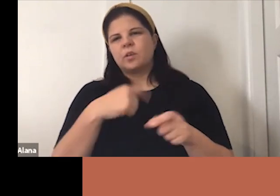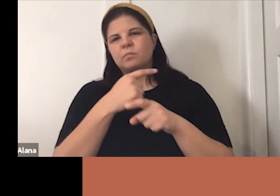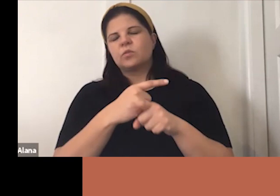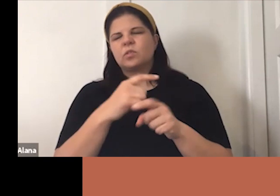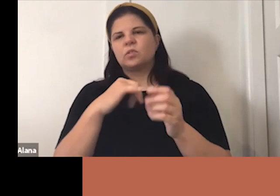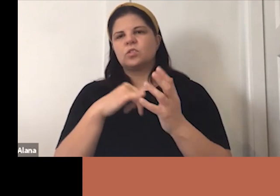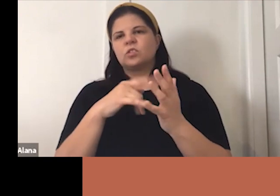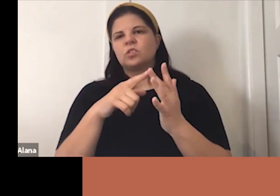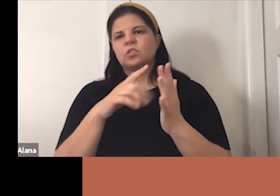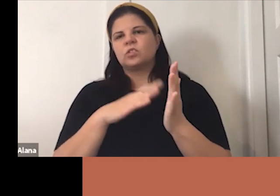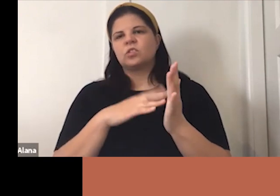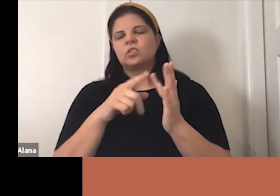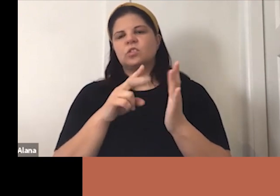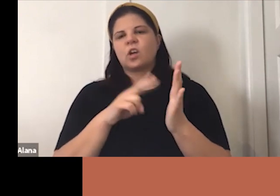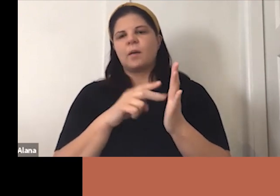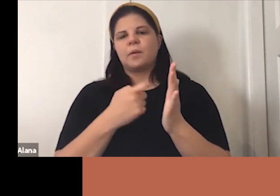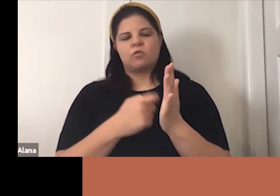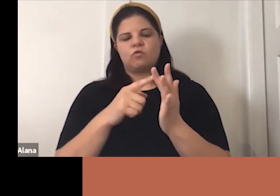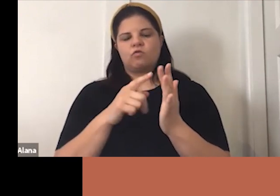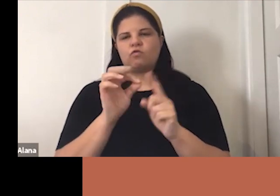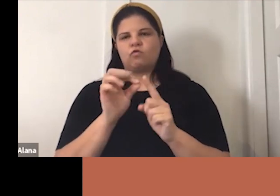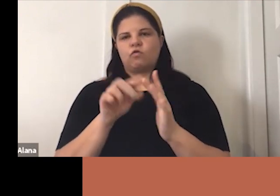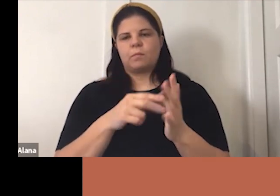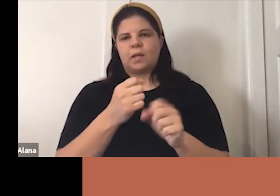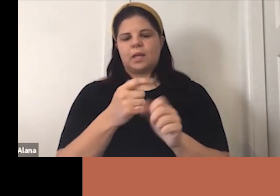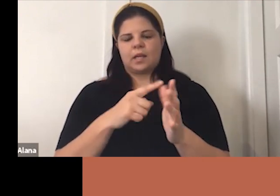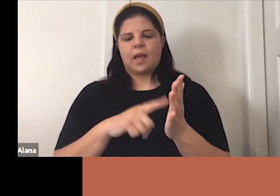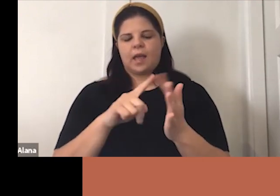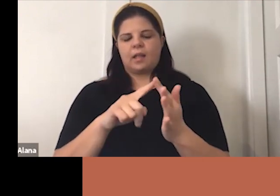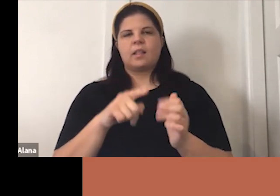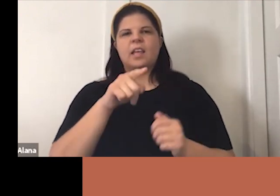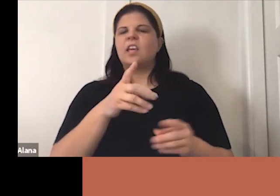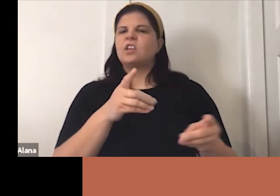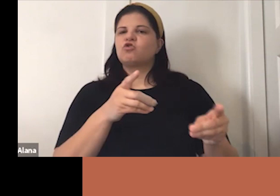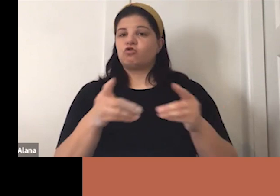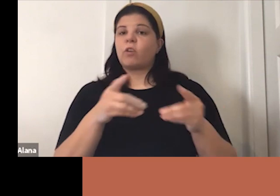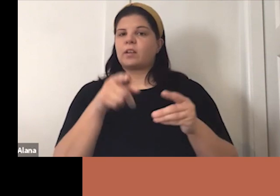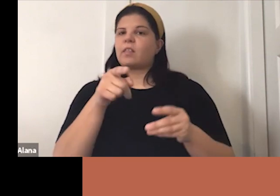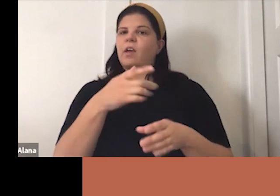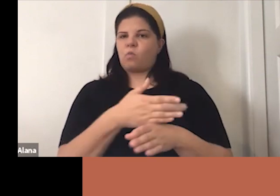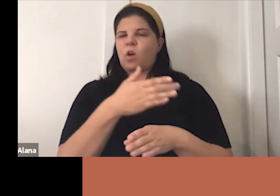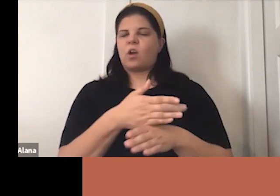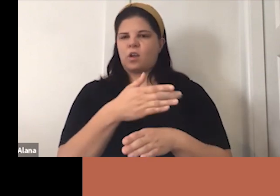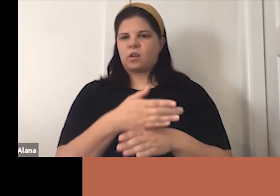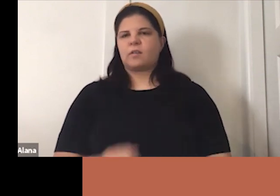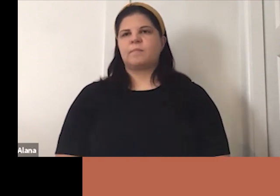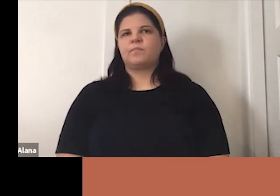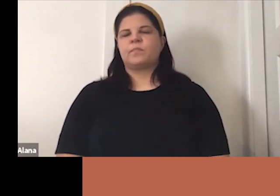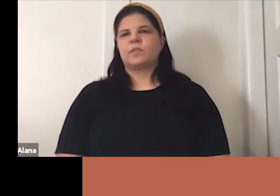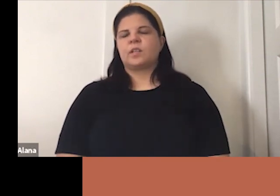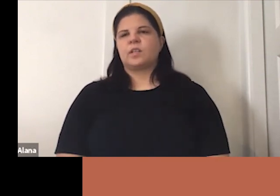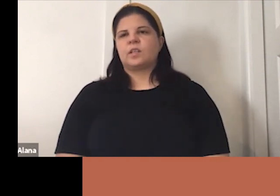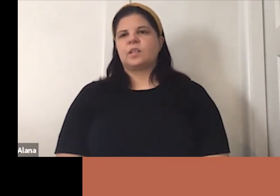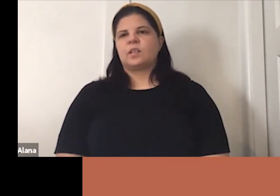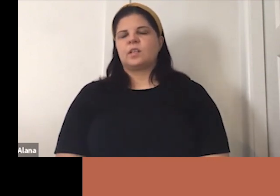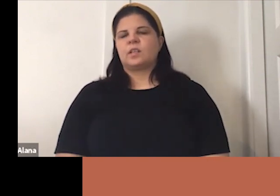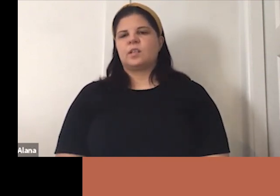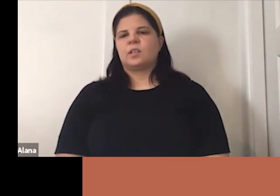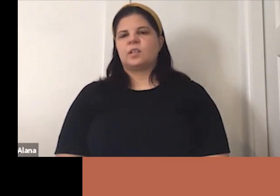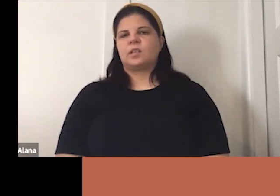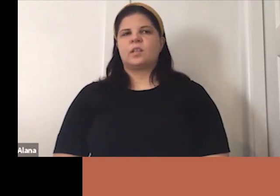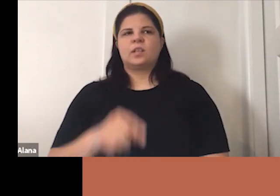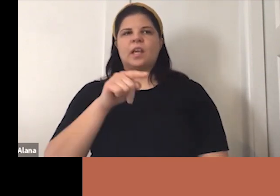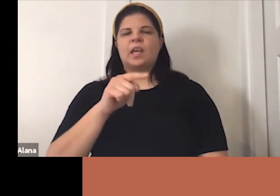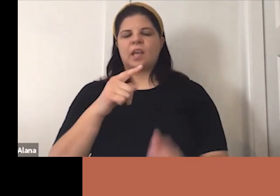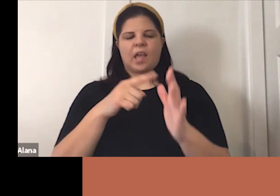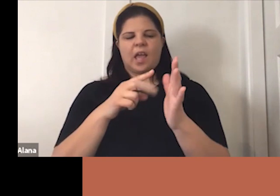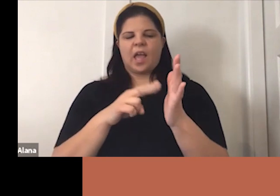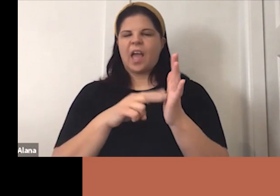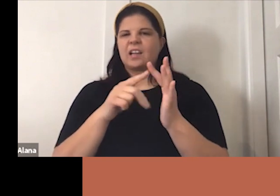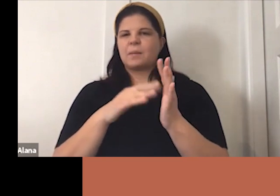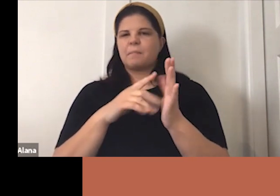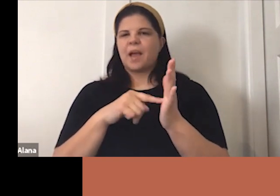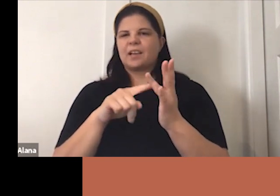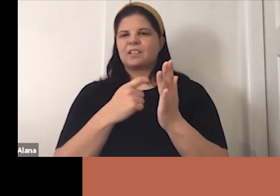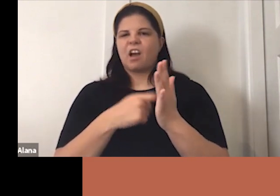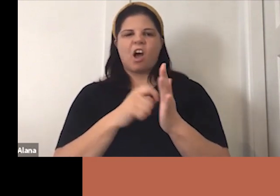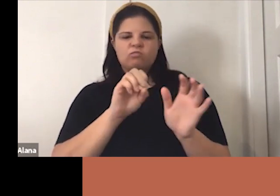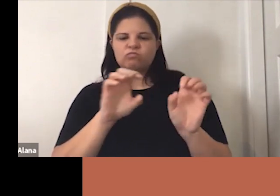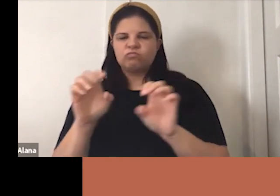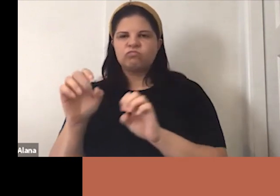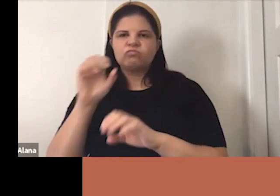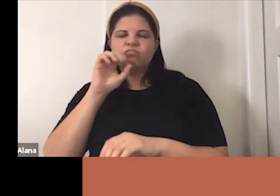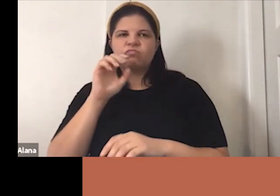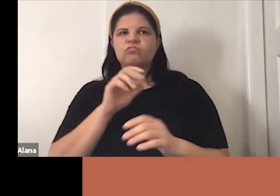He was the director of this work and he was the animator who walked me through how to